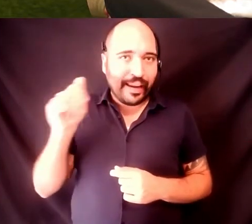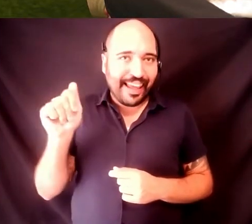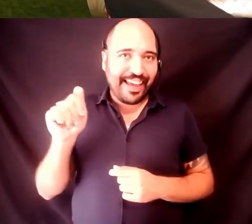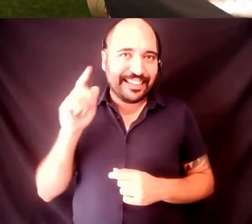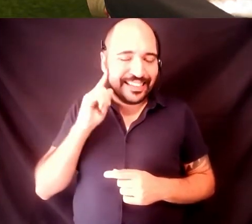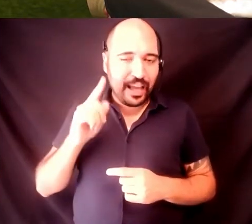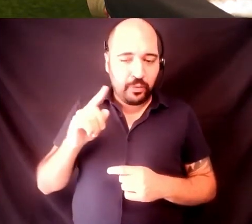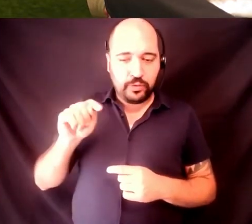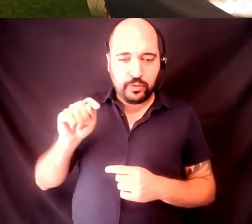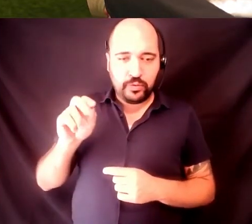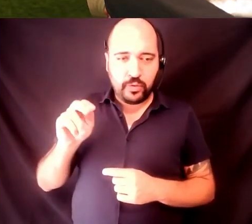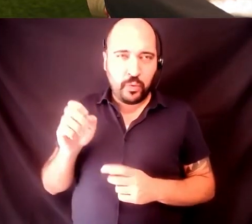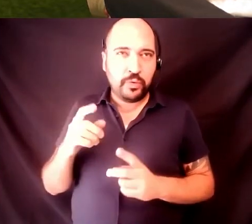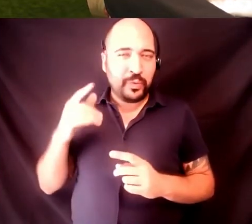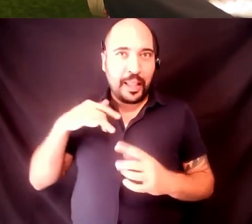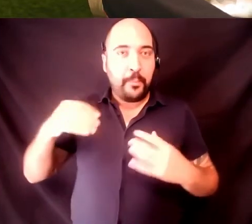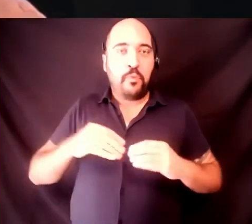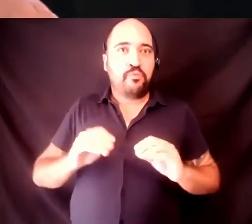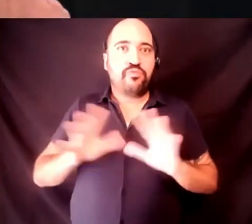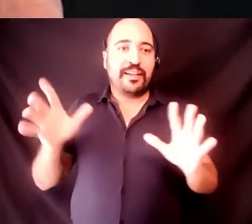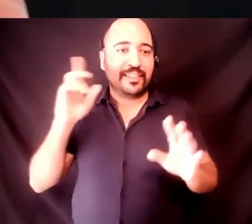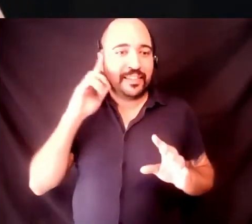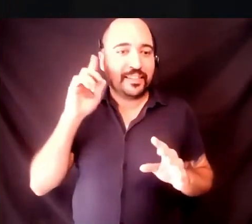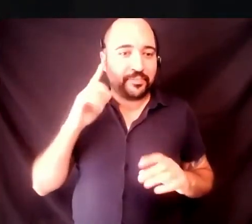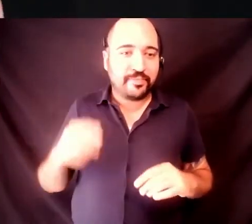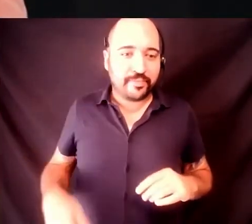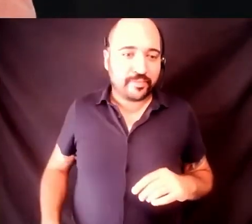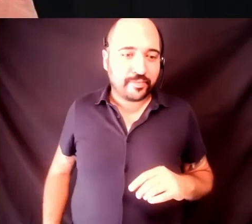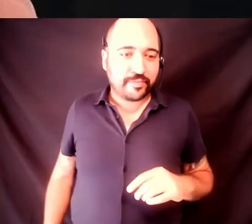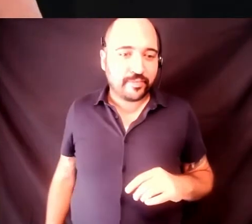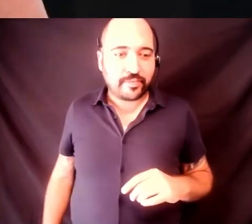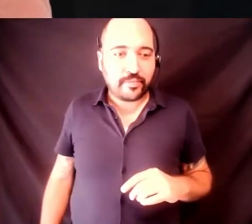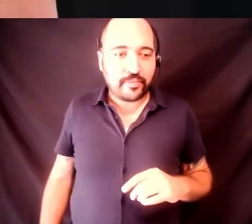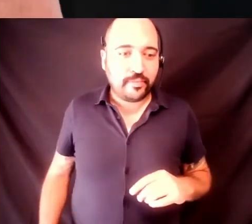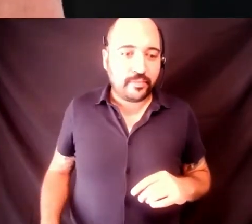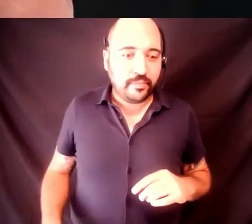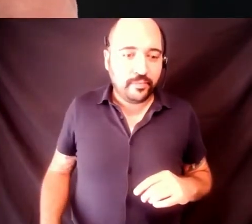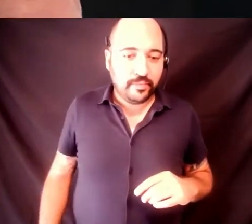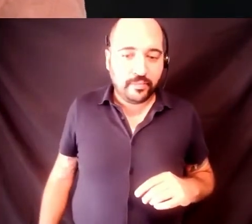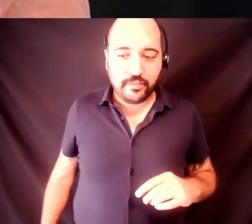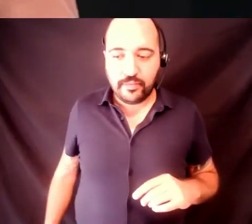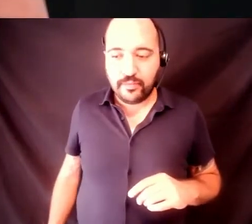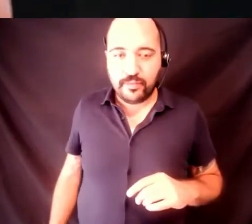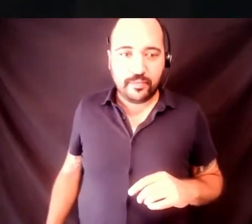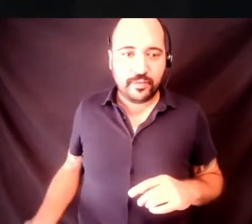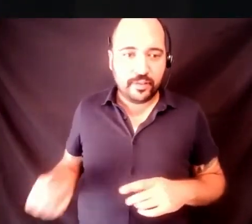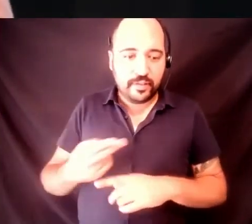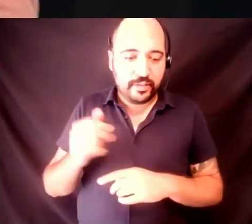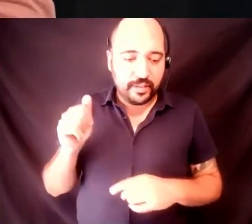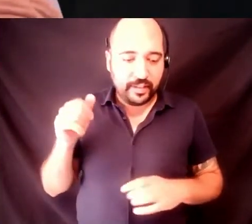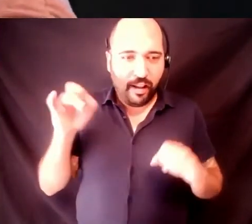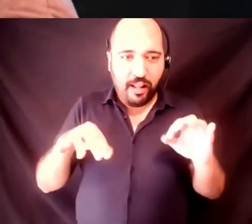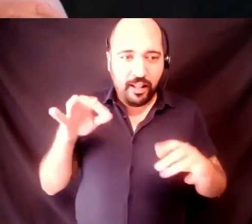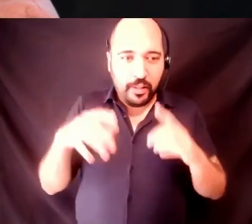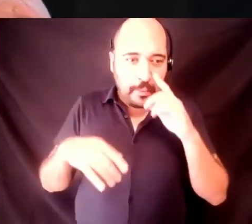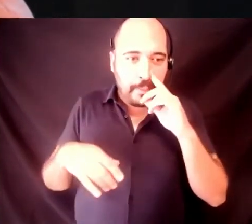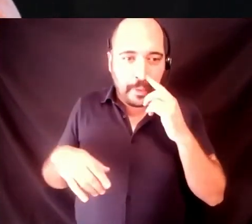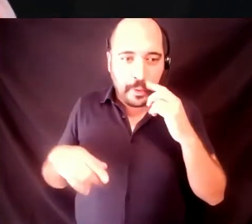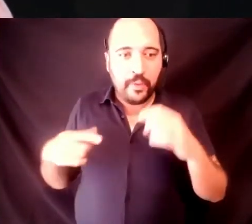You ain't gonna drop this like you were -- and then plus -- can we talk about that a little more? Like that?